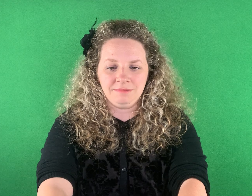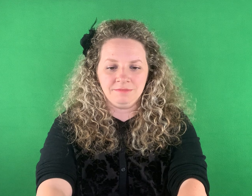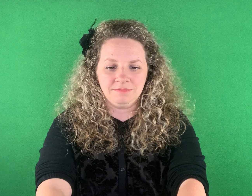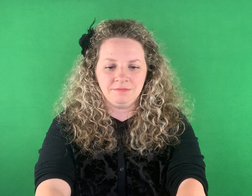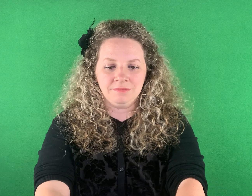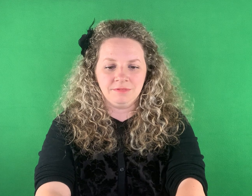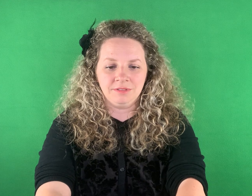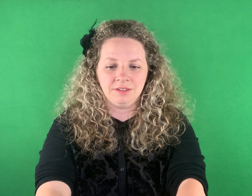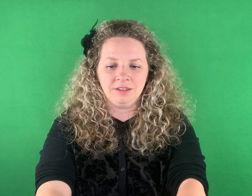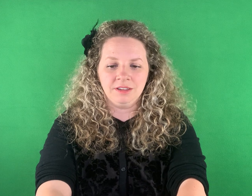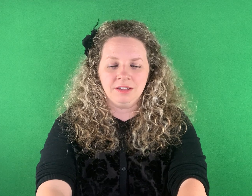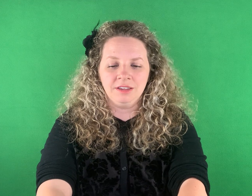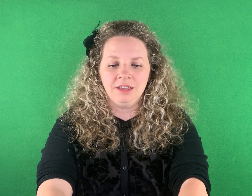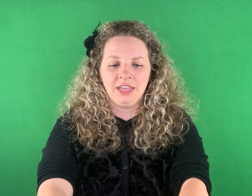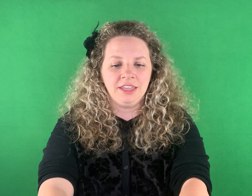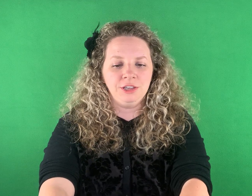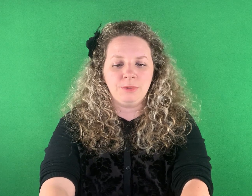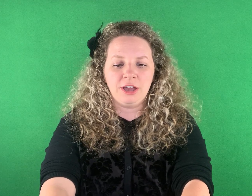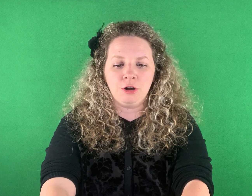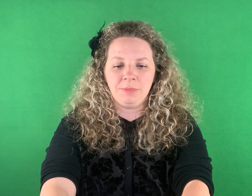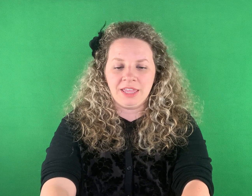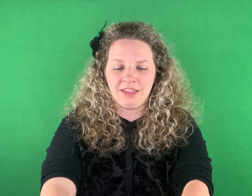“And You I hope again”